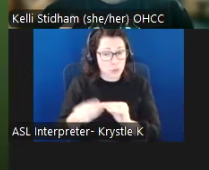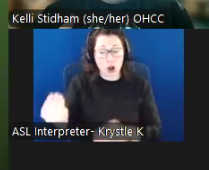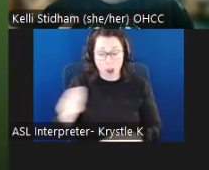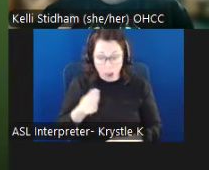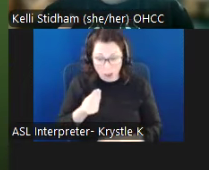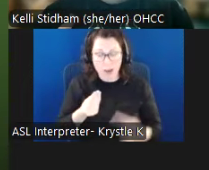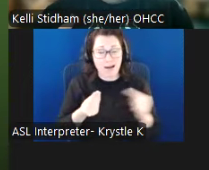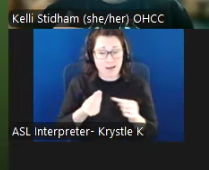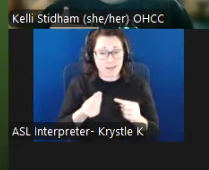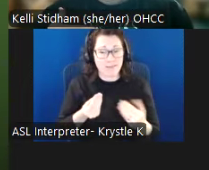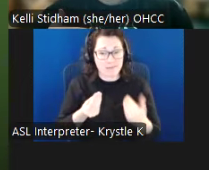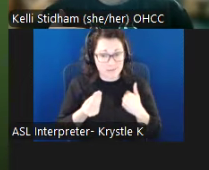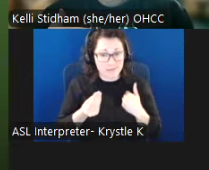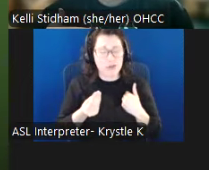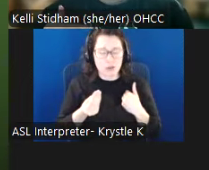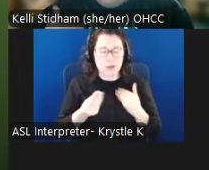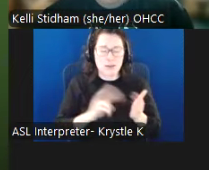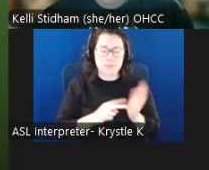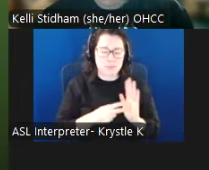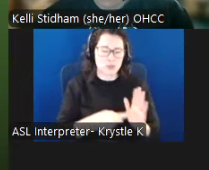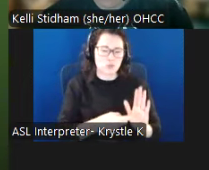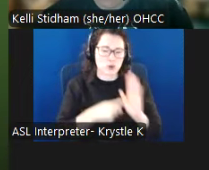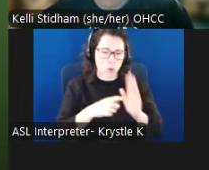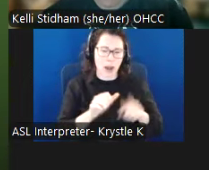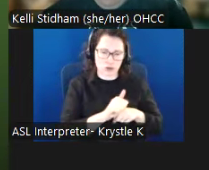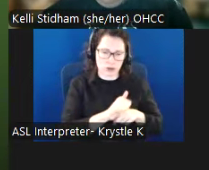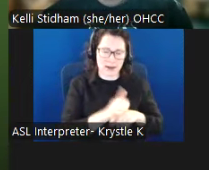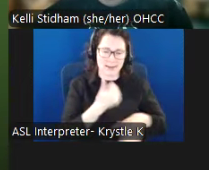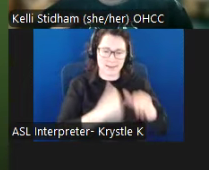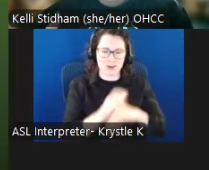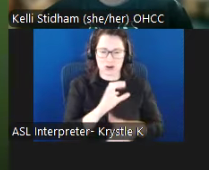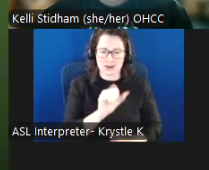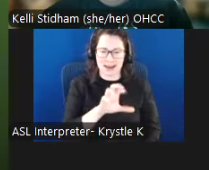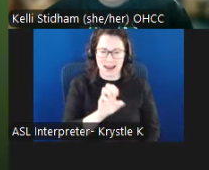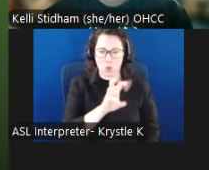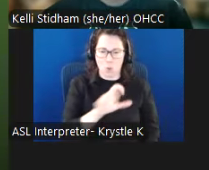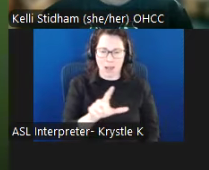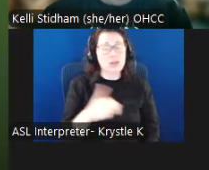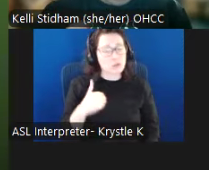have to do the required training with